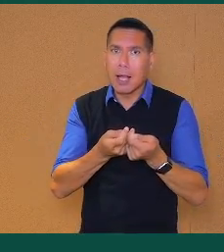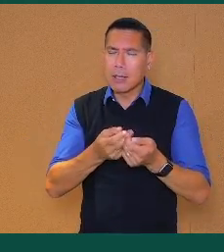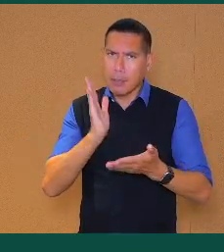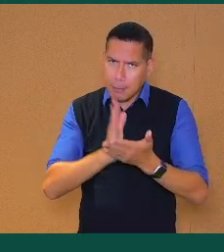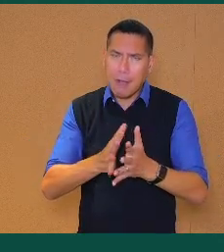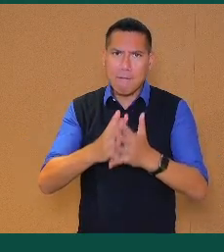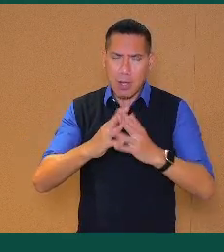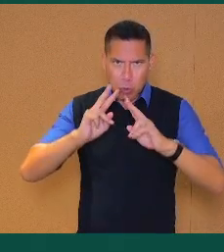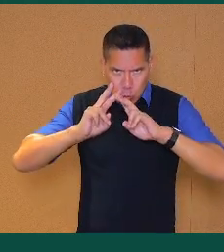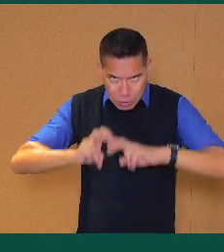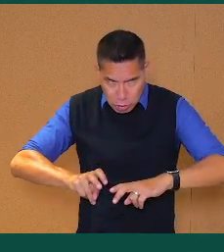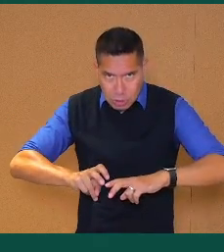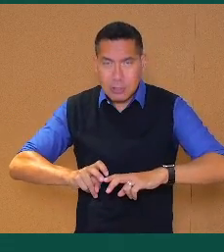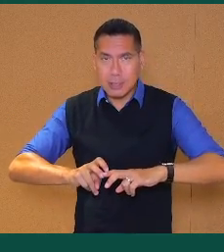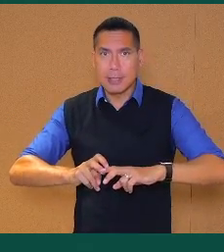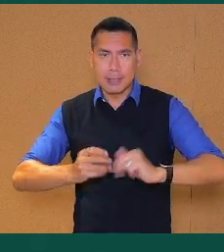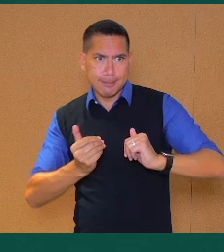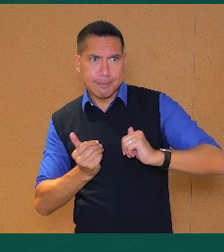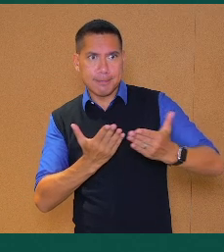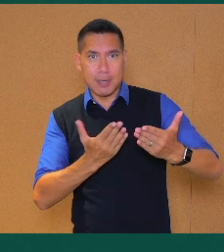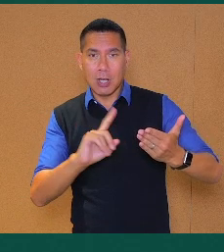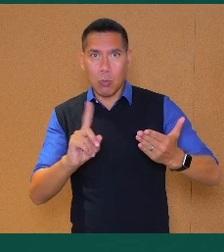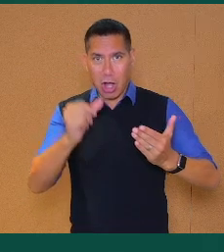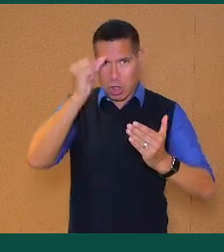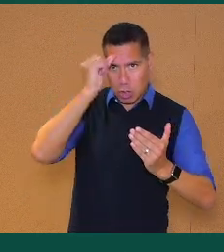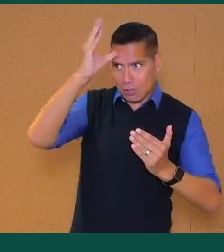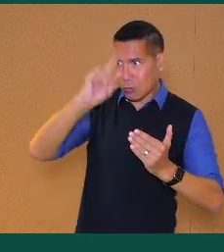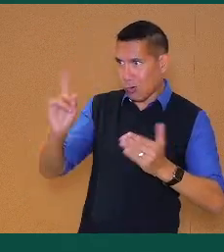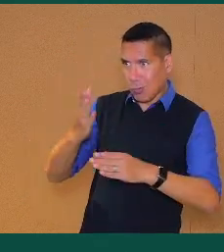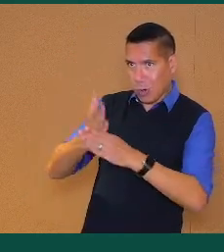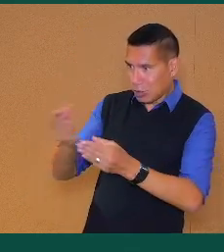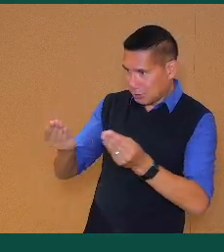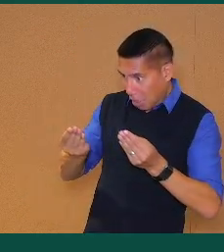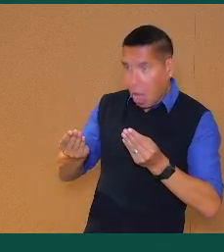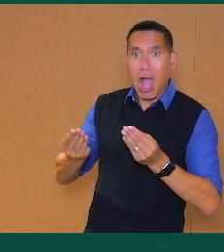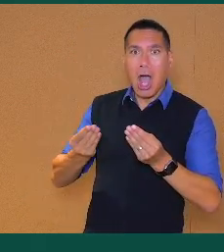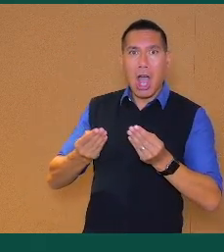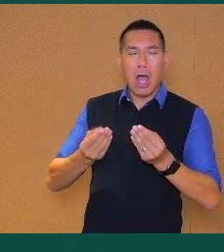significantly into our knowledge about what works to